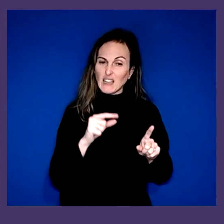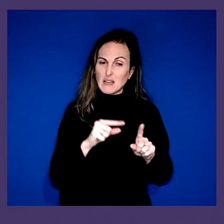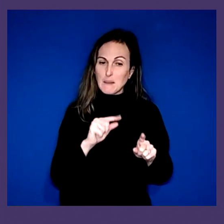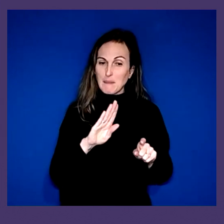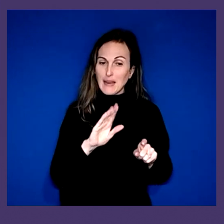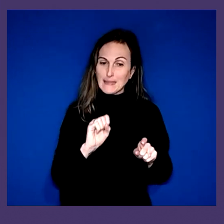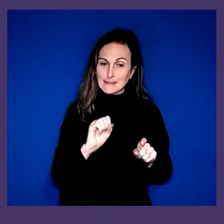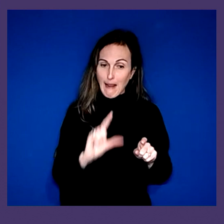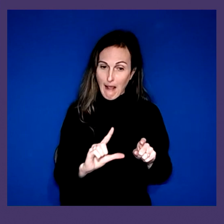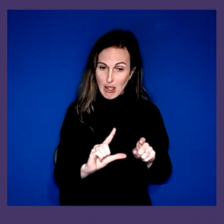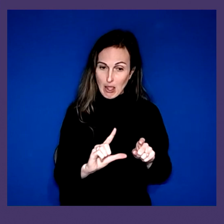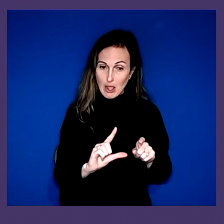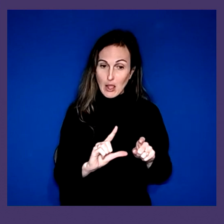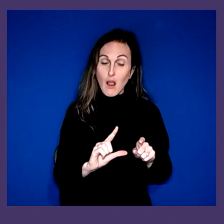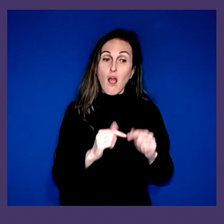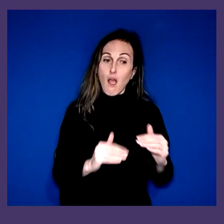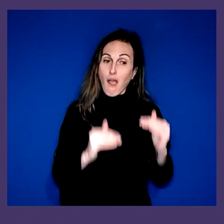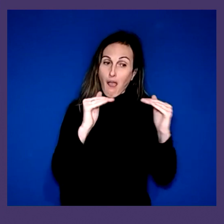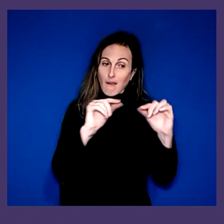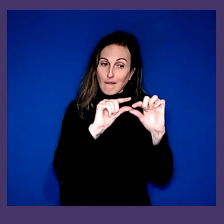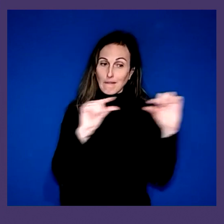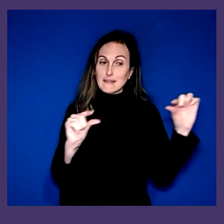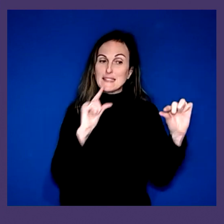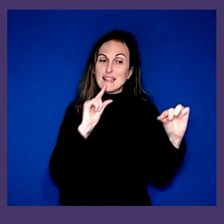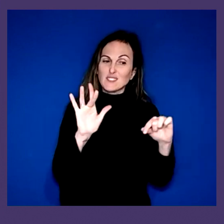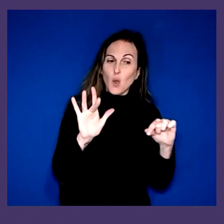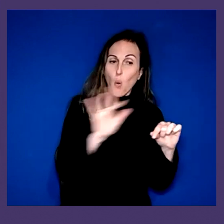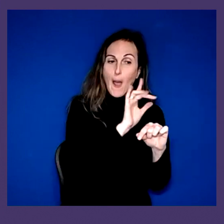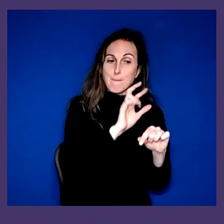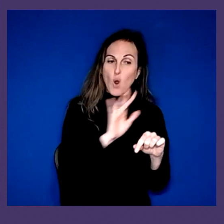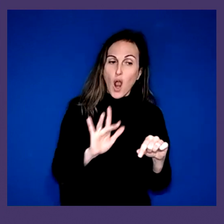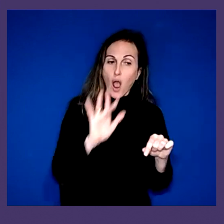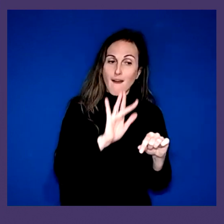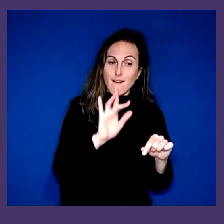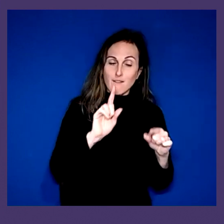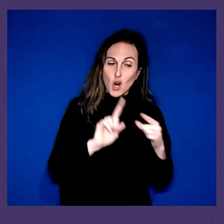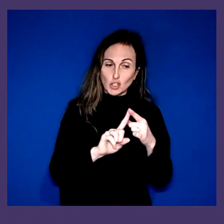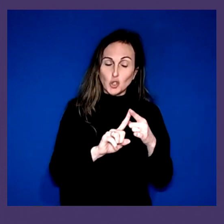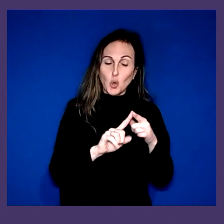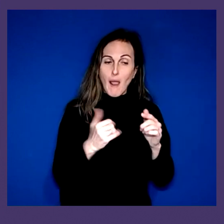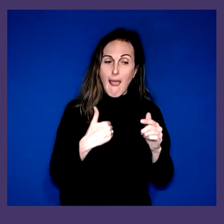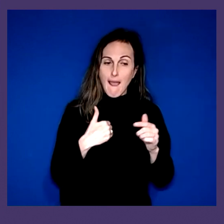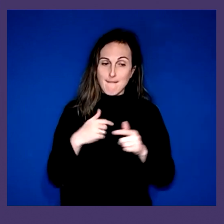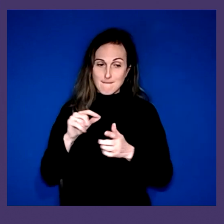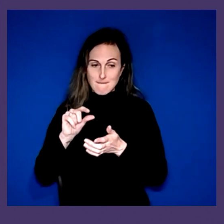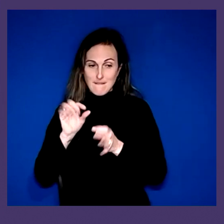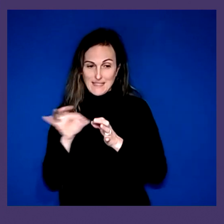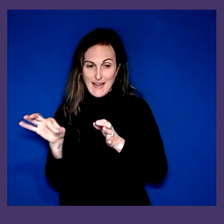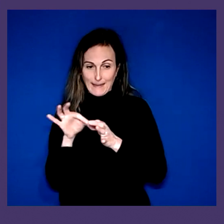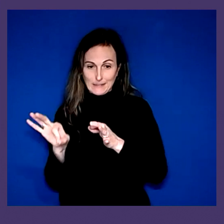play sign language translation." A mouse arrow appears and clicks the plus sign at the top of the Signly box.